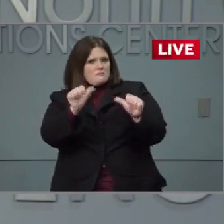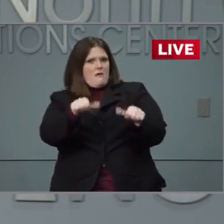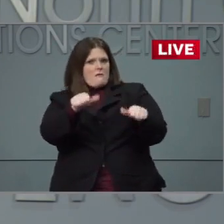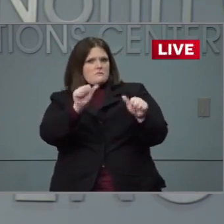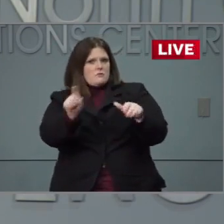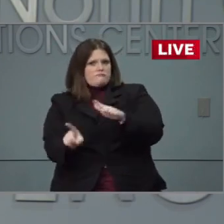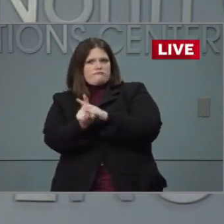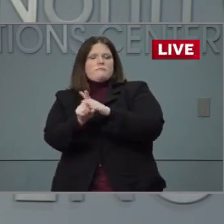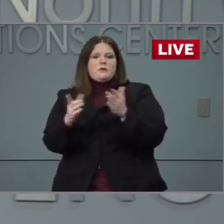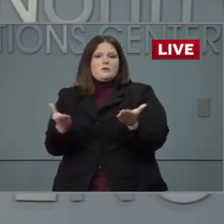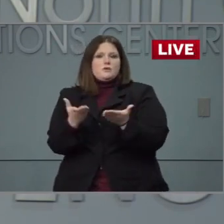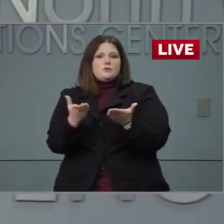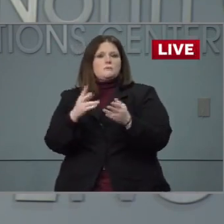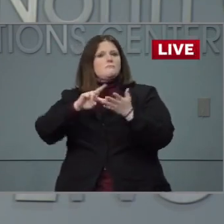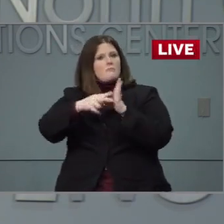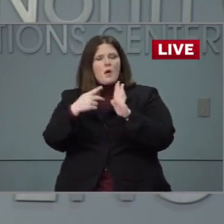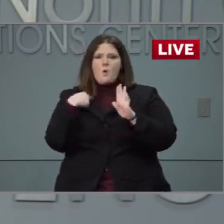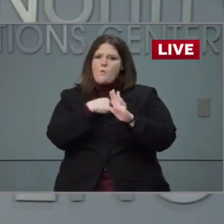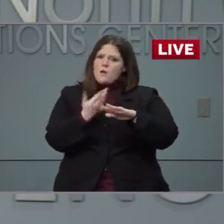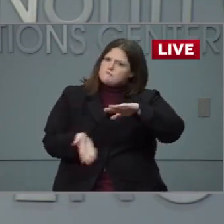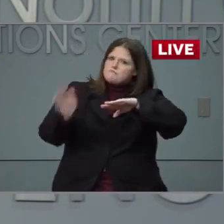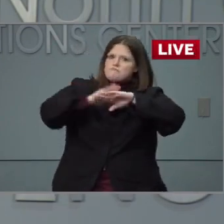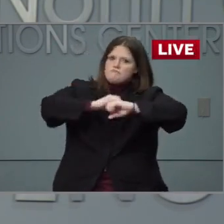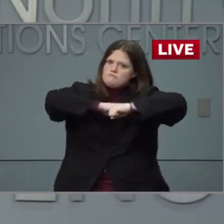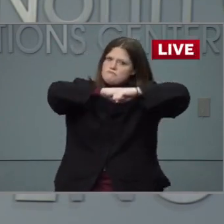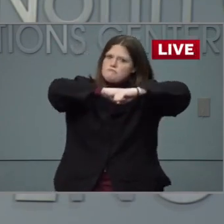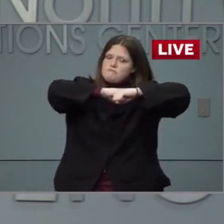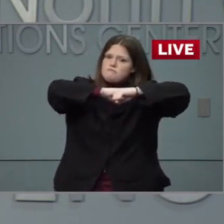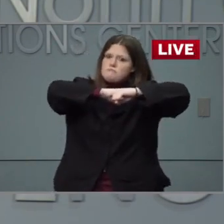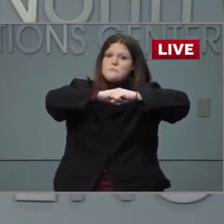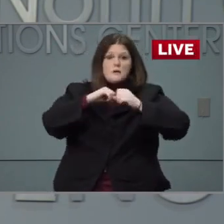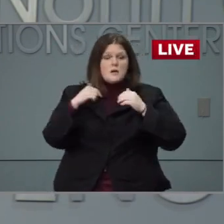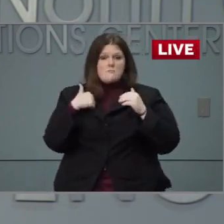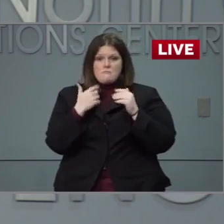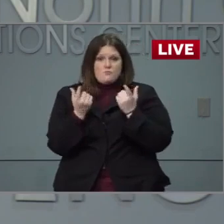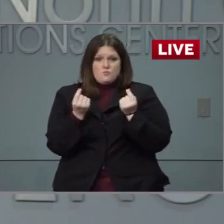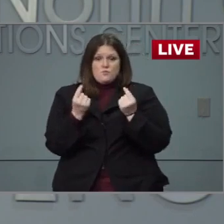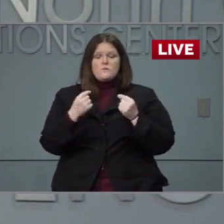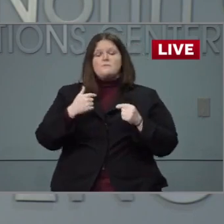THIS SHOULD INSPIRE EVERYONE OF US TO DOUBLE-DOWN ON SAFETY PRECAUTIONS.